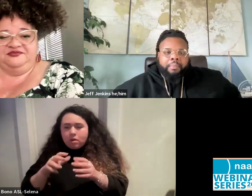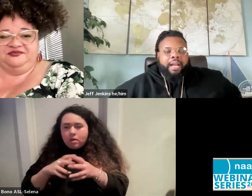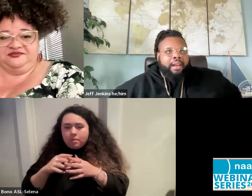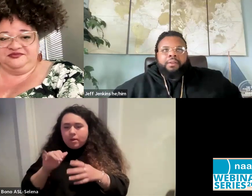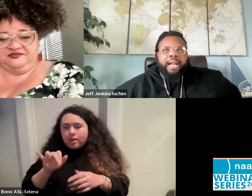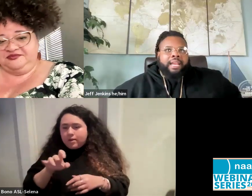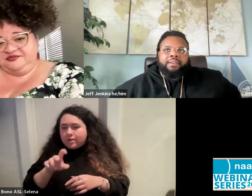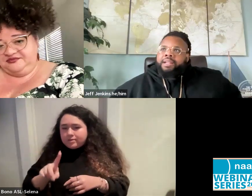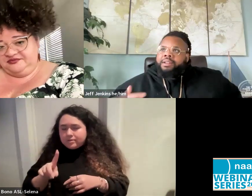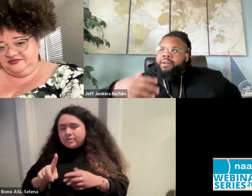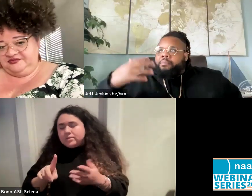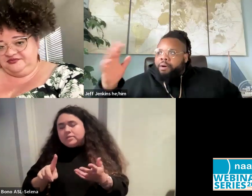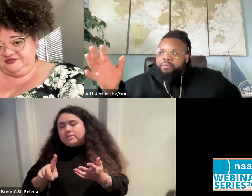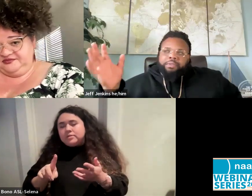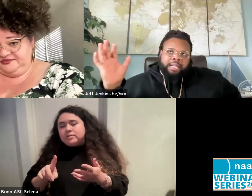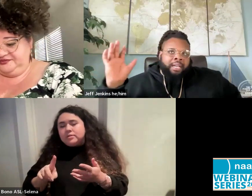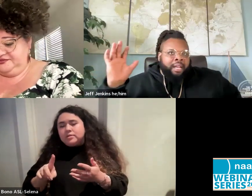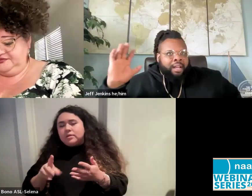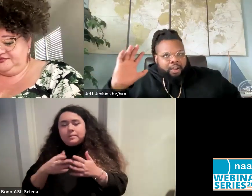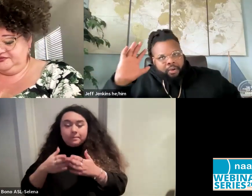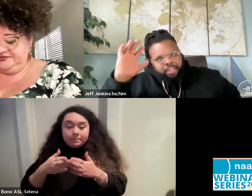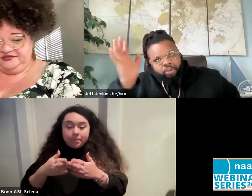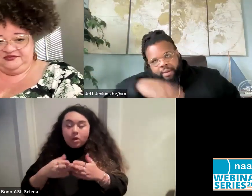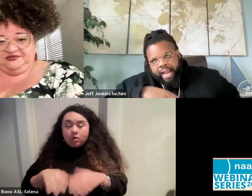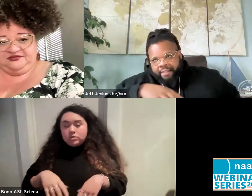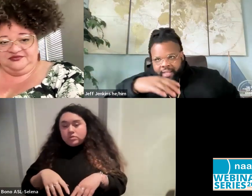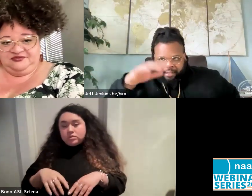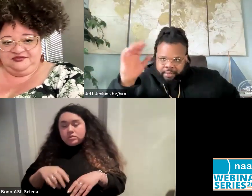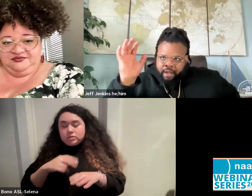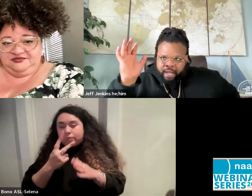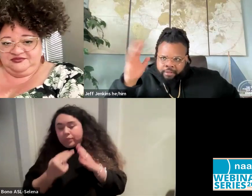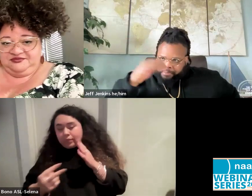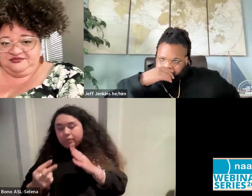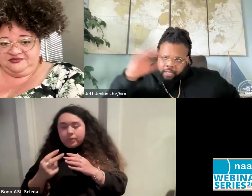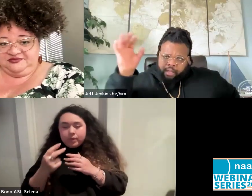But no, like literally going on boats and go and scuba diving